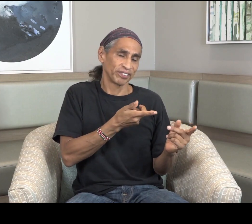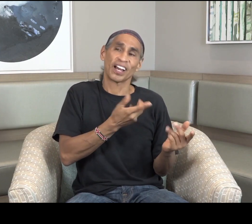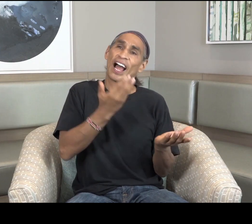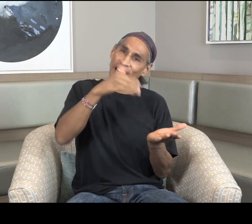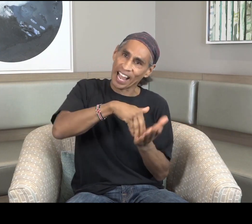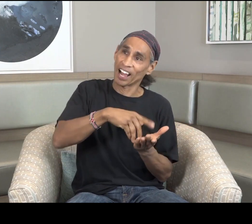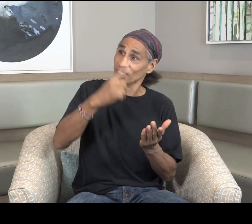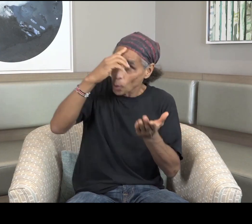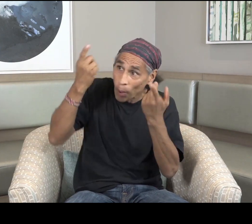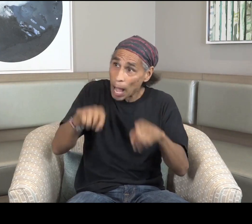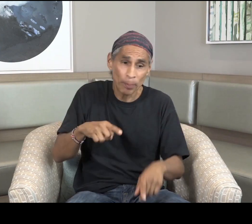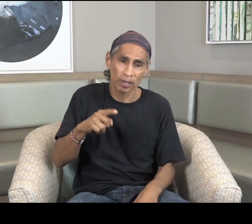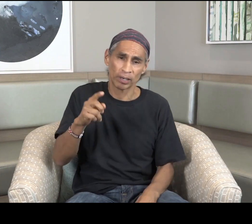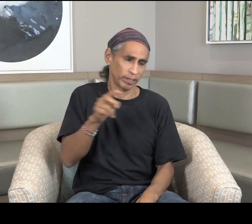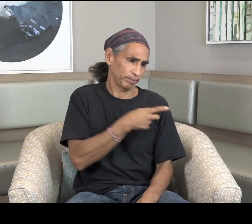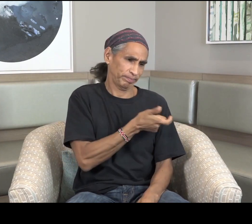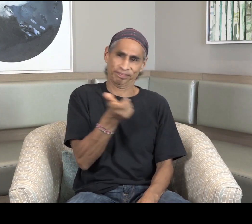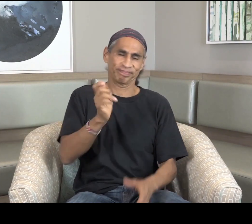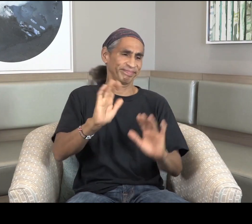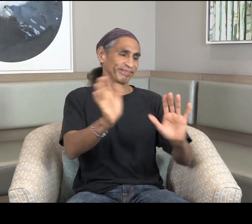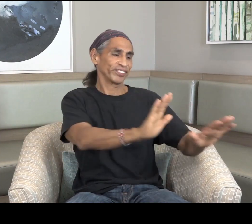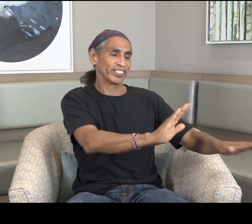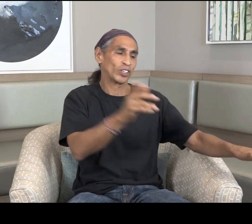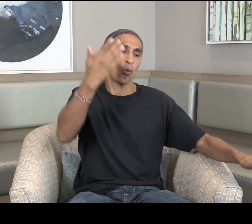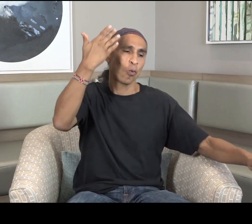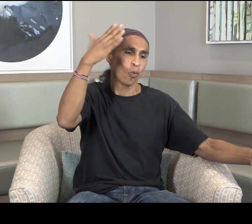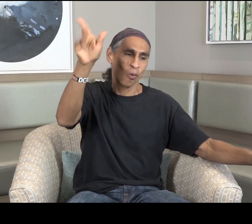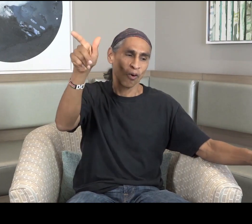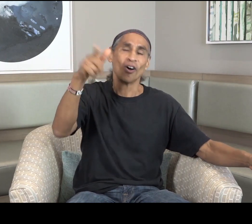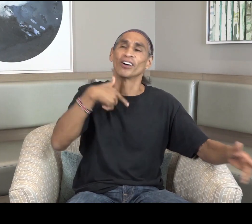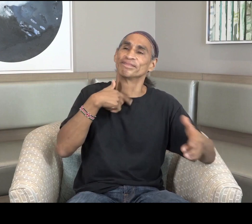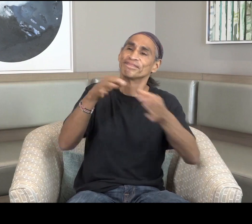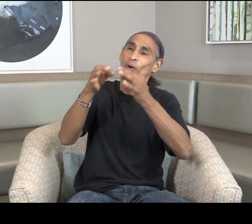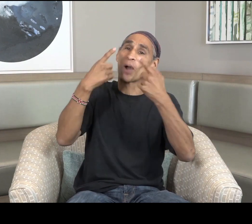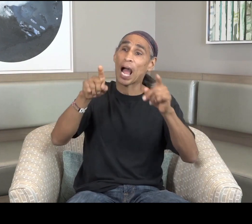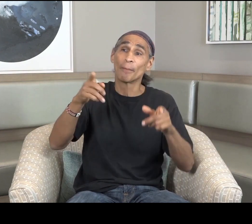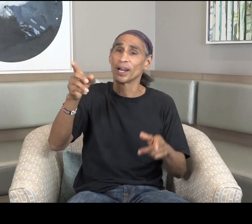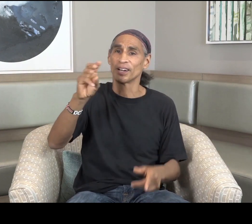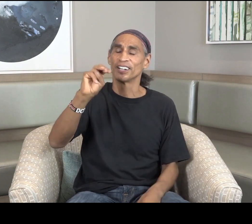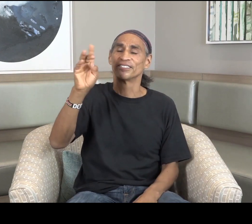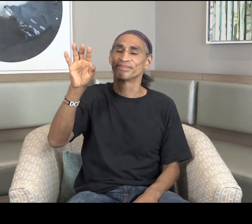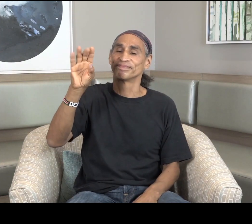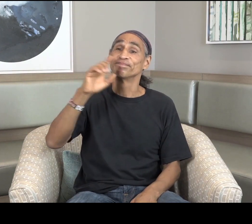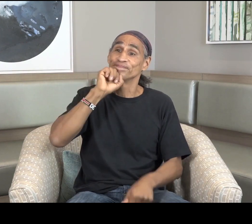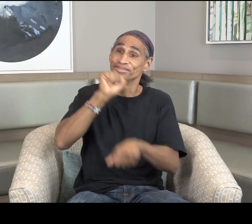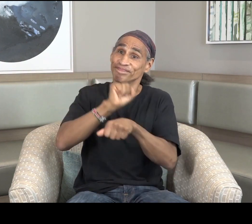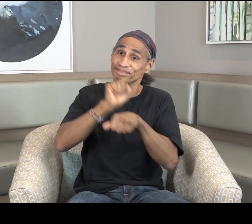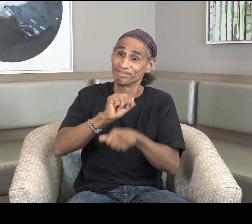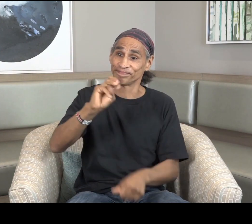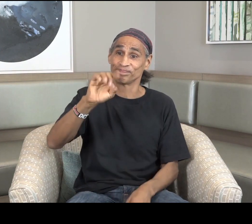do you know what happened? And so who, clearly they didn’t know what happened.